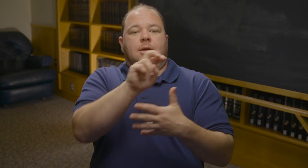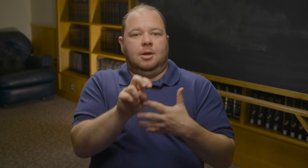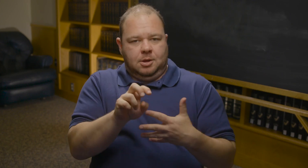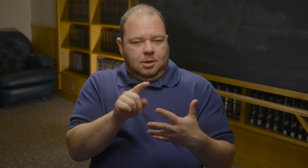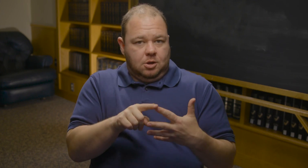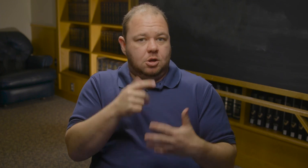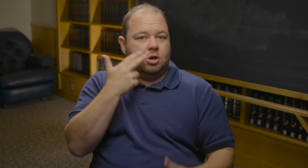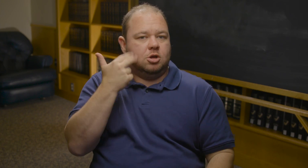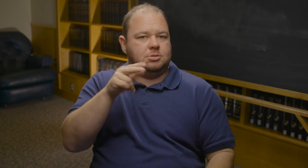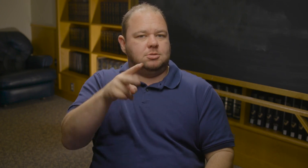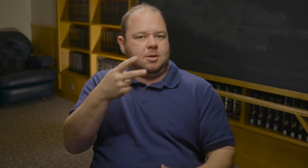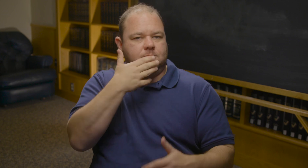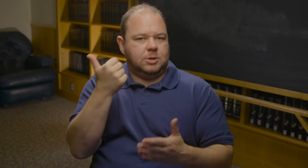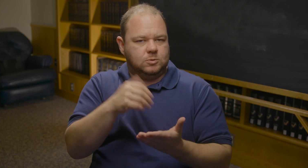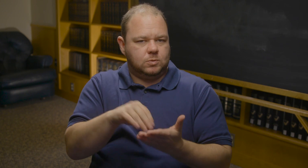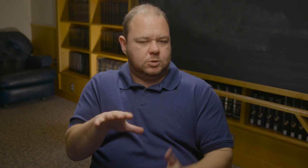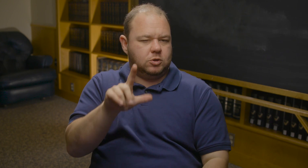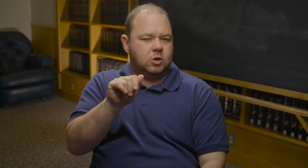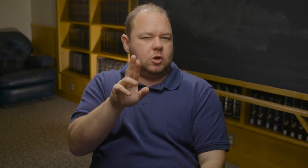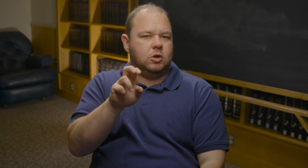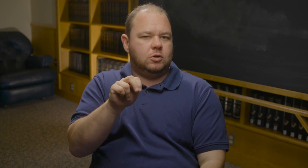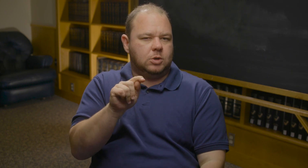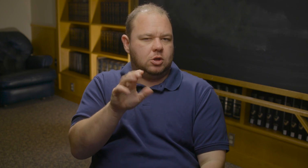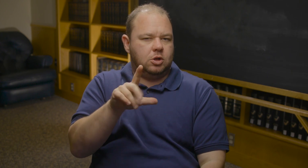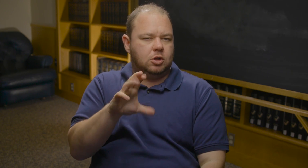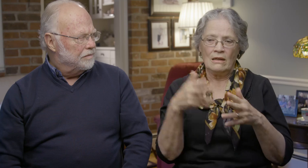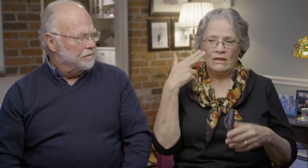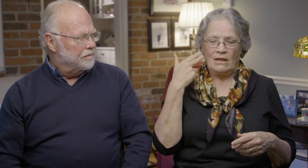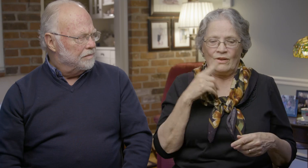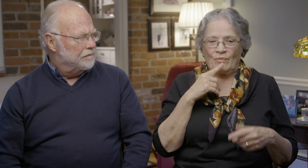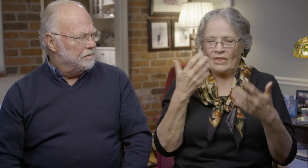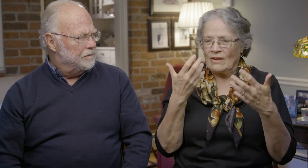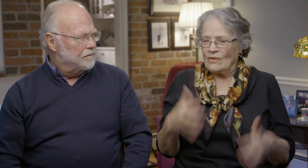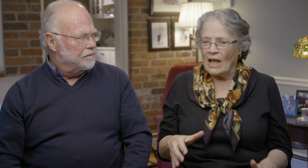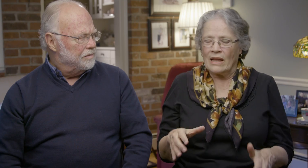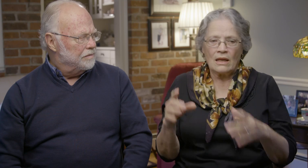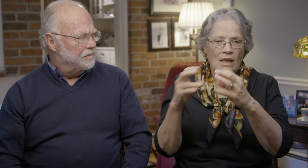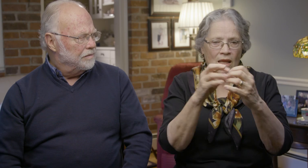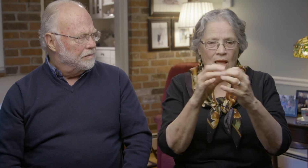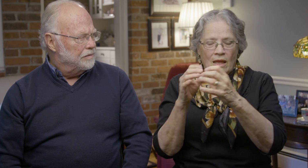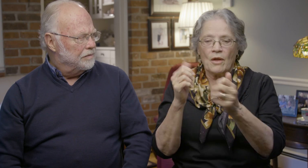The second best student was Laurent Clerc. He didn't want to go at first, but after some discussion,